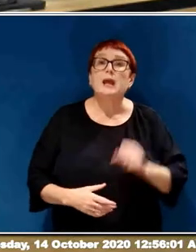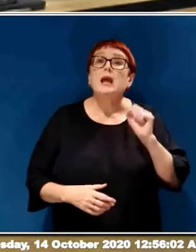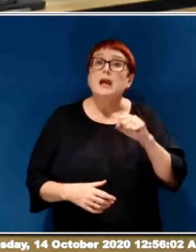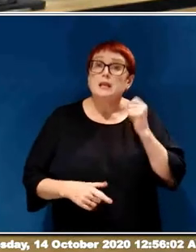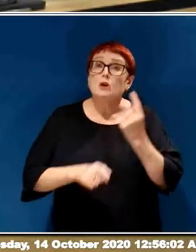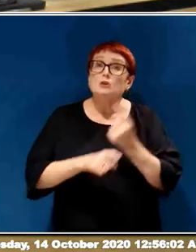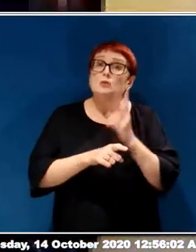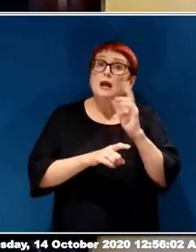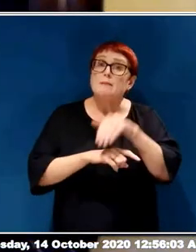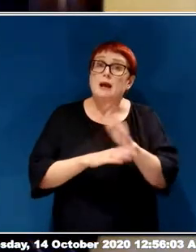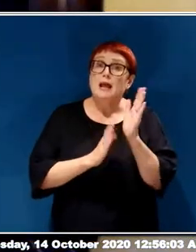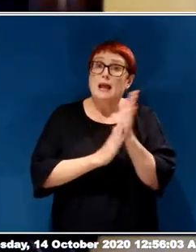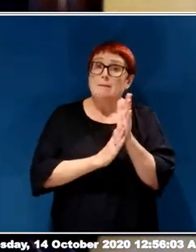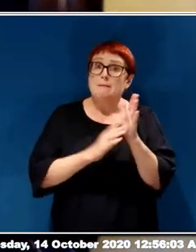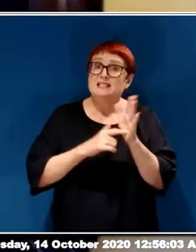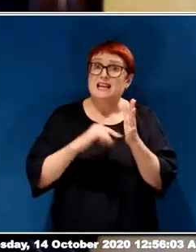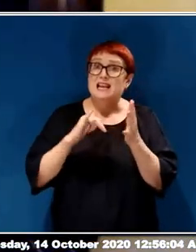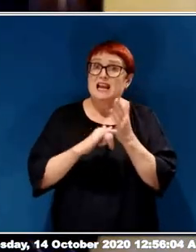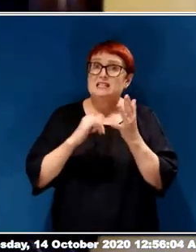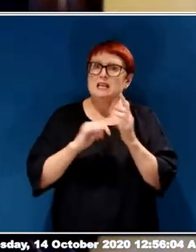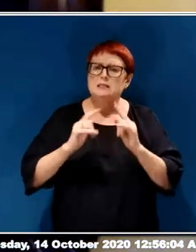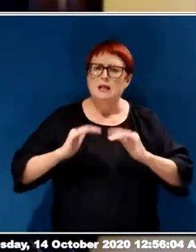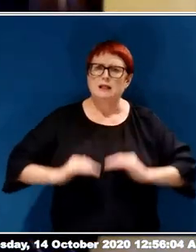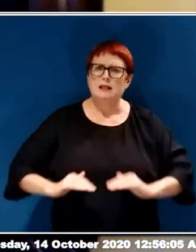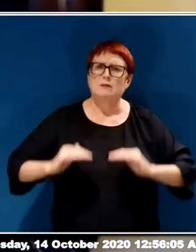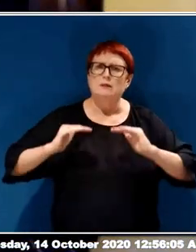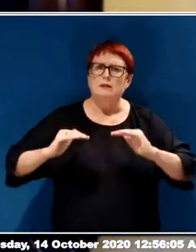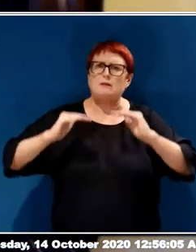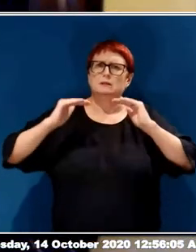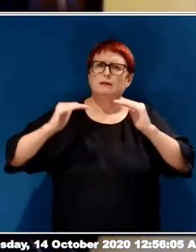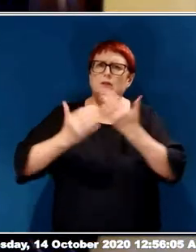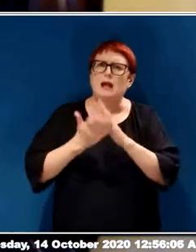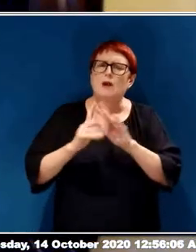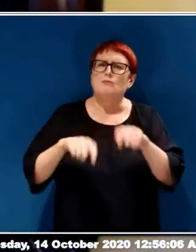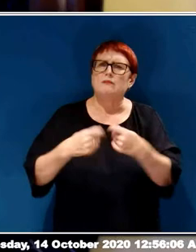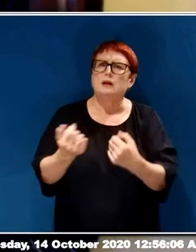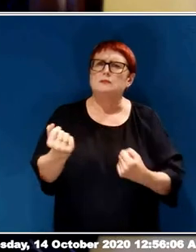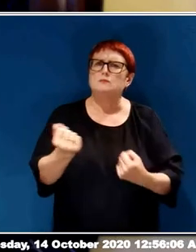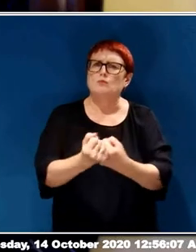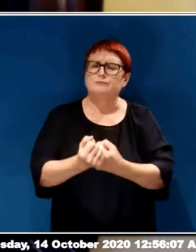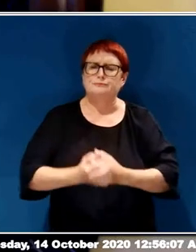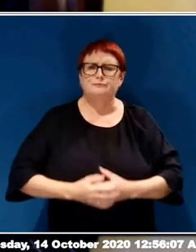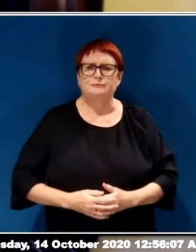It might be useful if I give a very brief overview of how that model